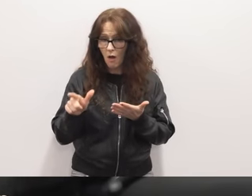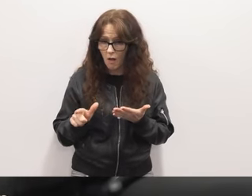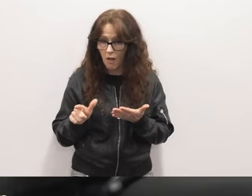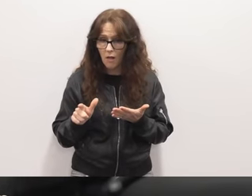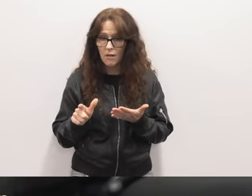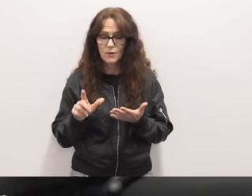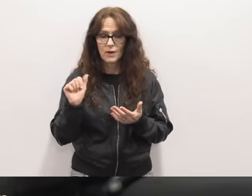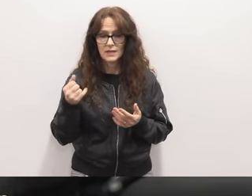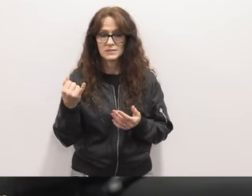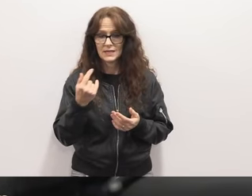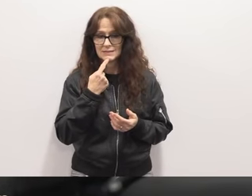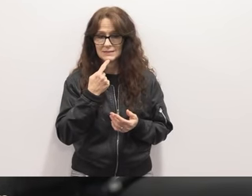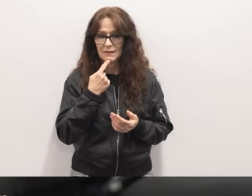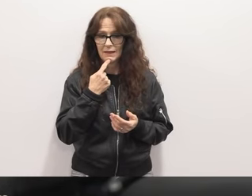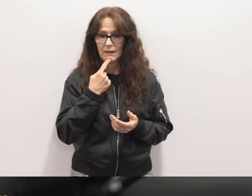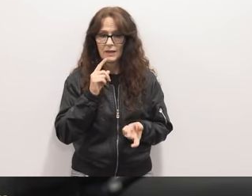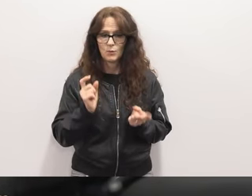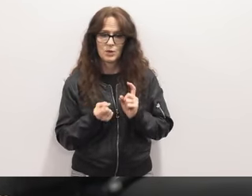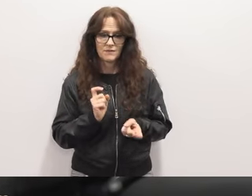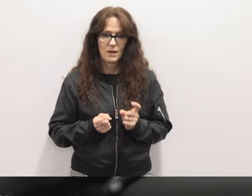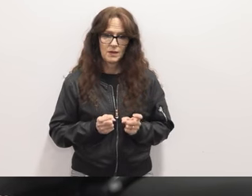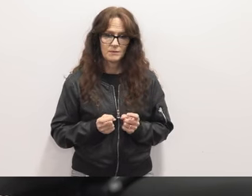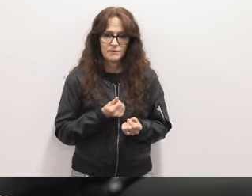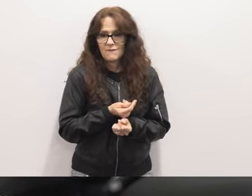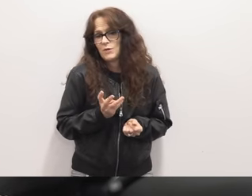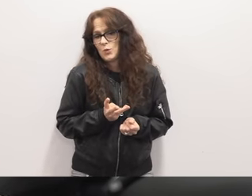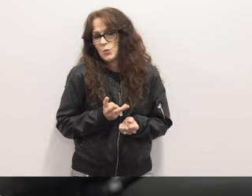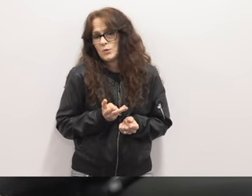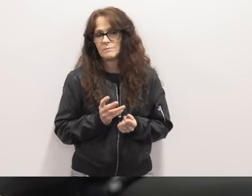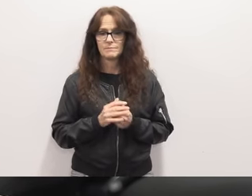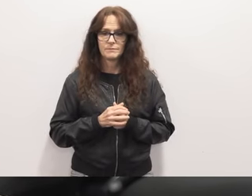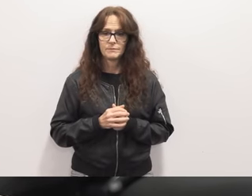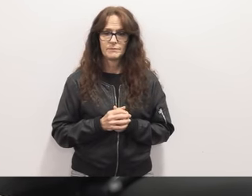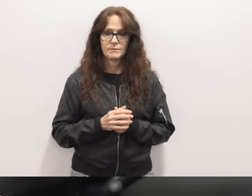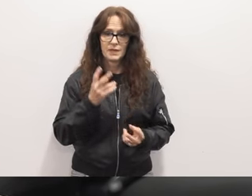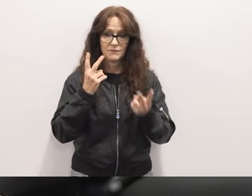refine down to a few. And if you're looking at a few,